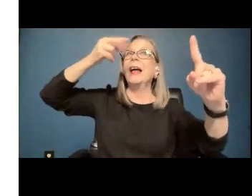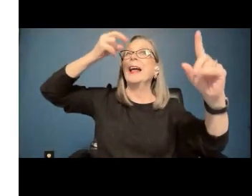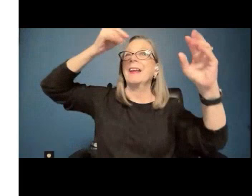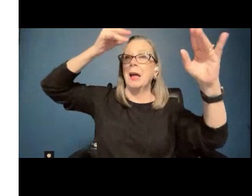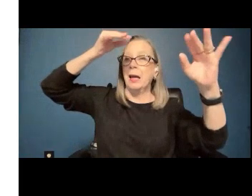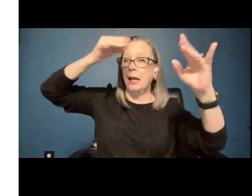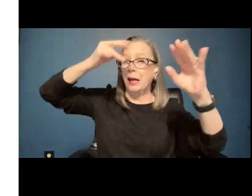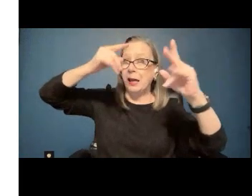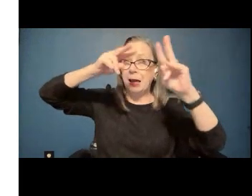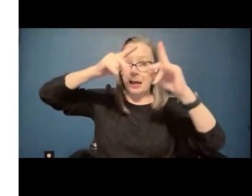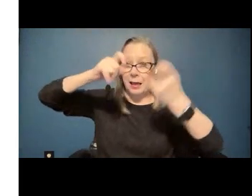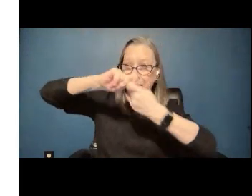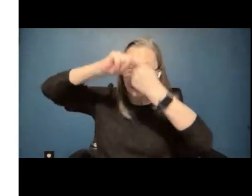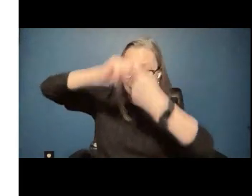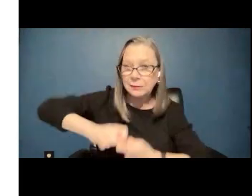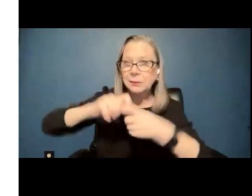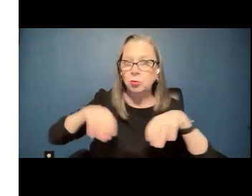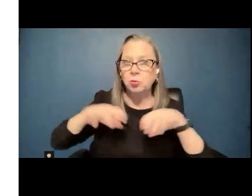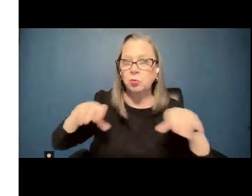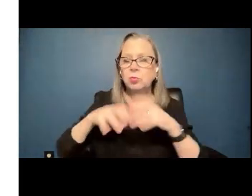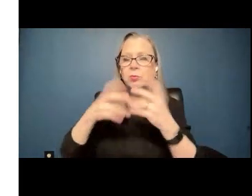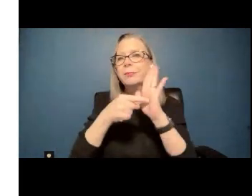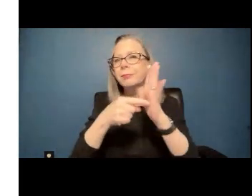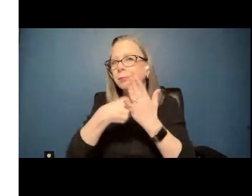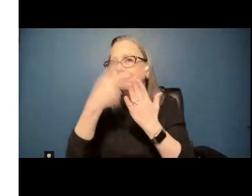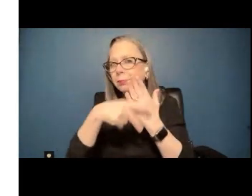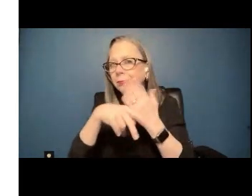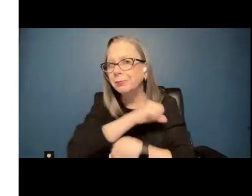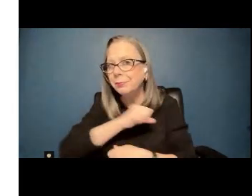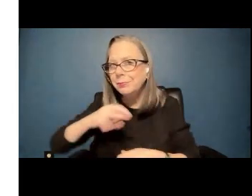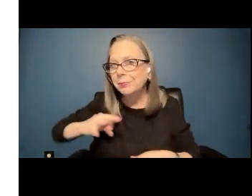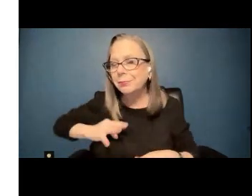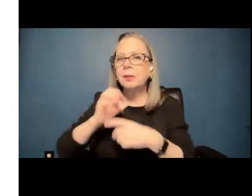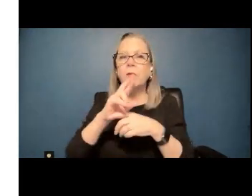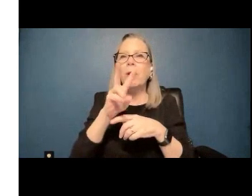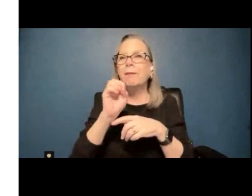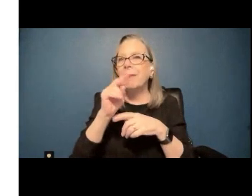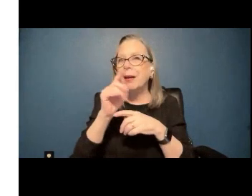These are folks like state program staff or vendors like FMS or EVV providers,